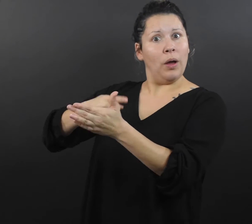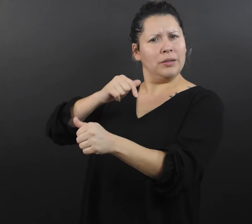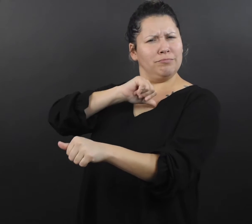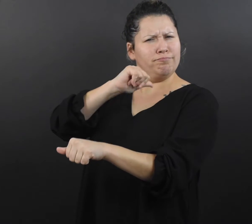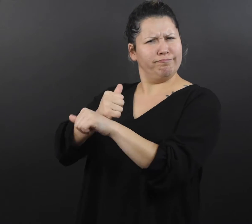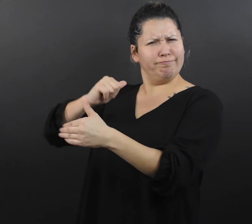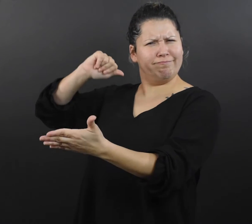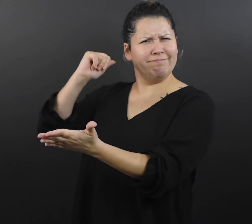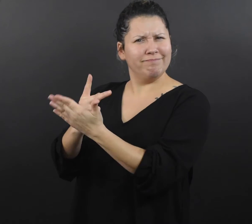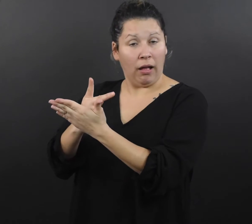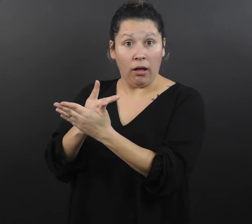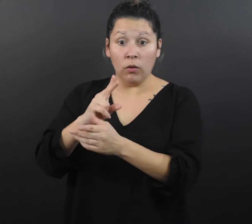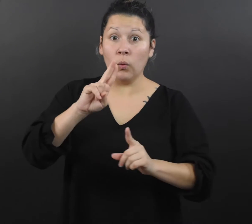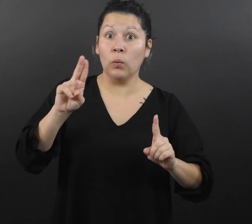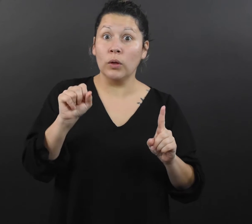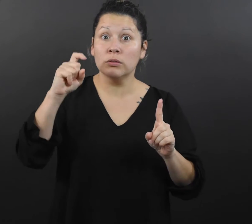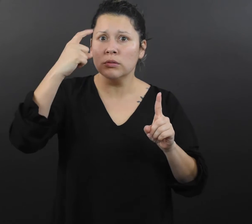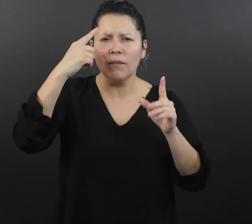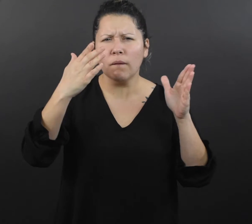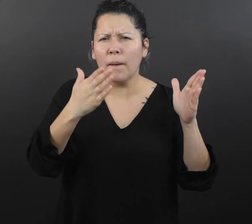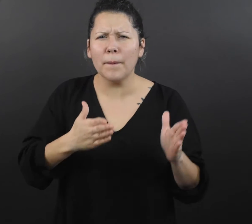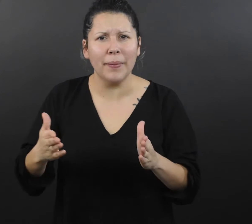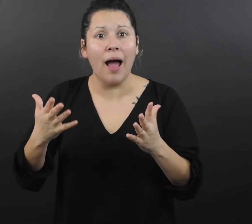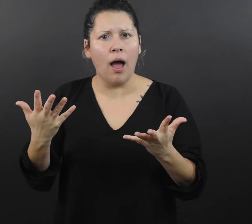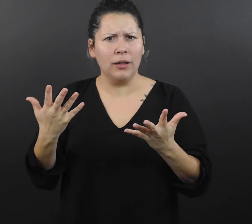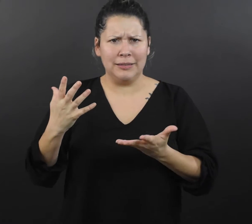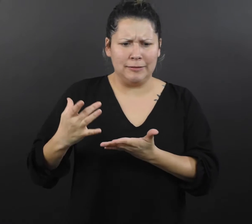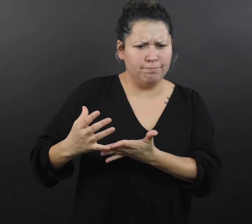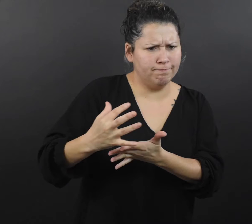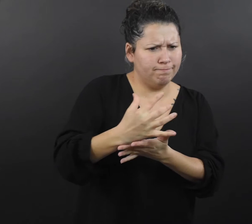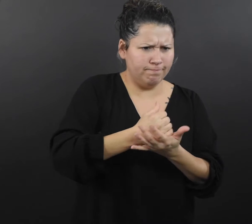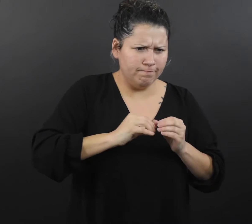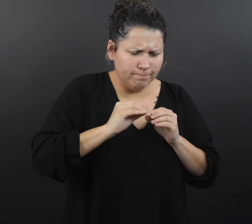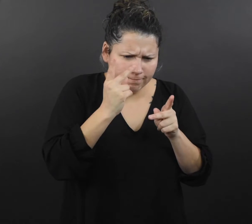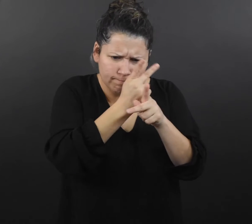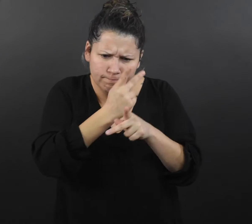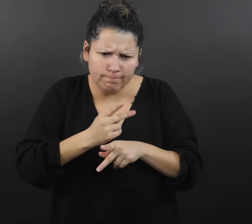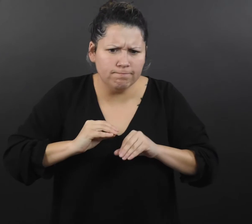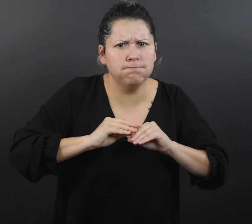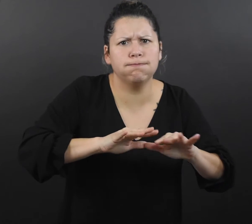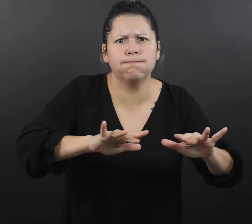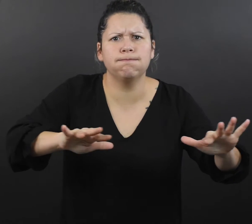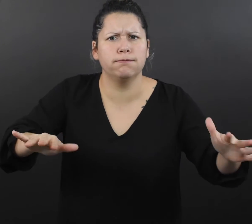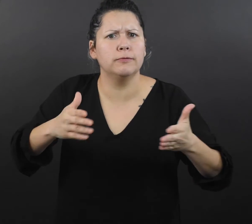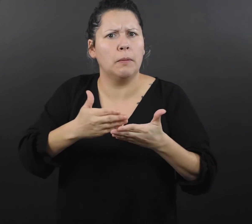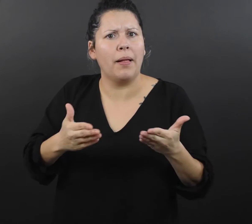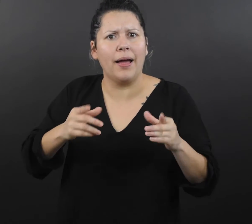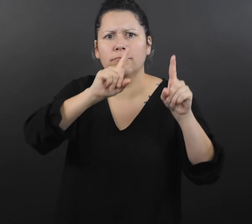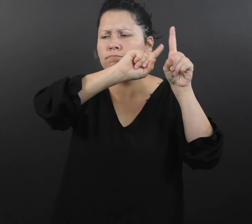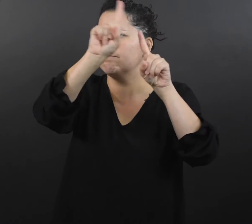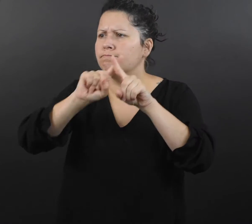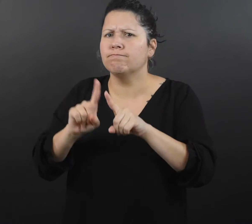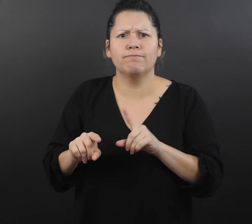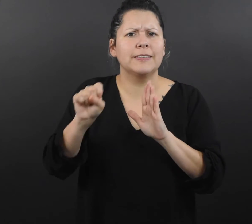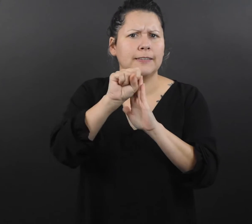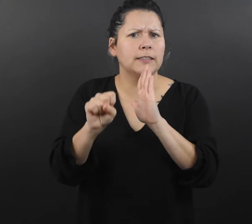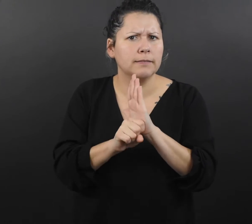Once an authorization is issued, the U.S. government plans to begin allocating supplies to states for distribution.